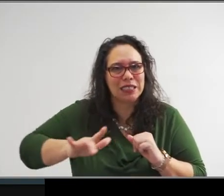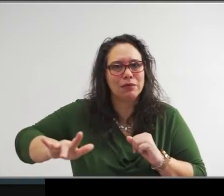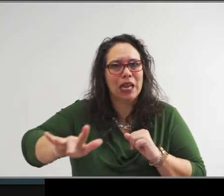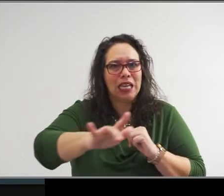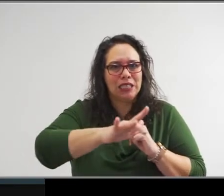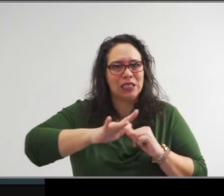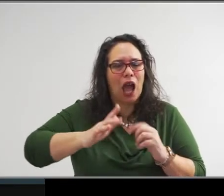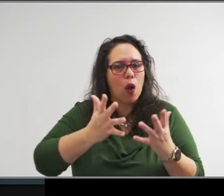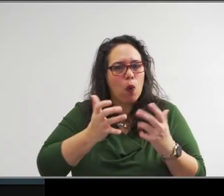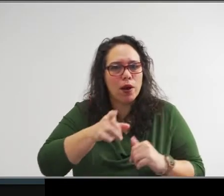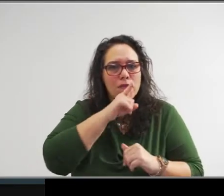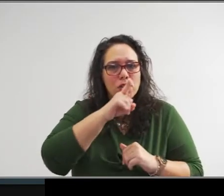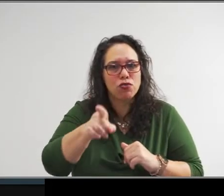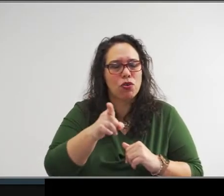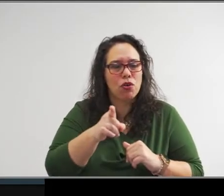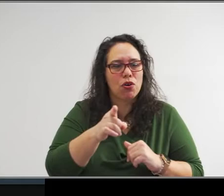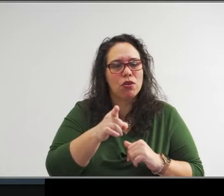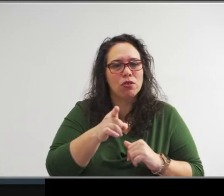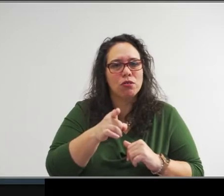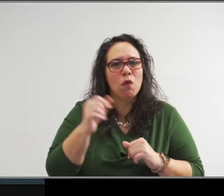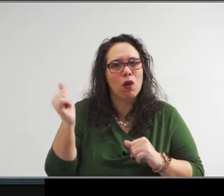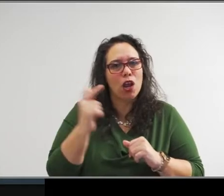I wanna make sure that all of us continue to keep that fun.